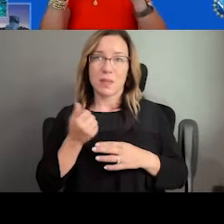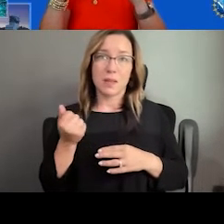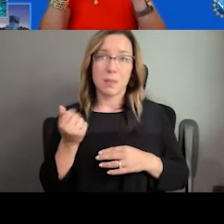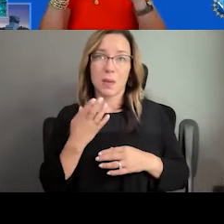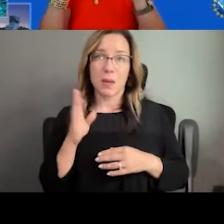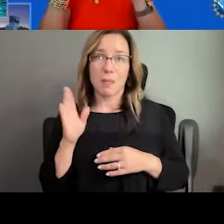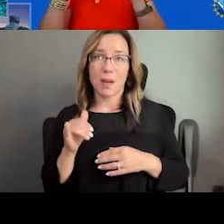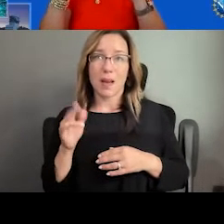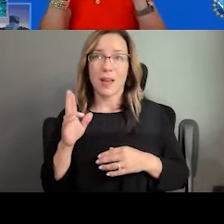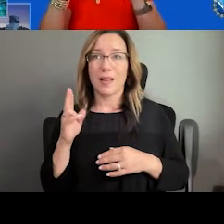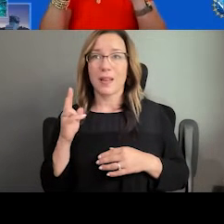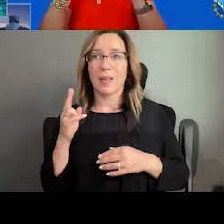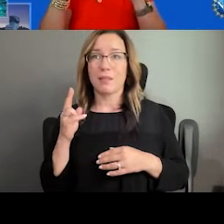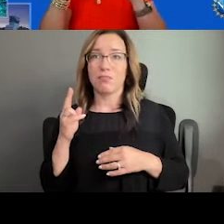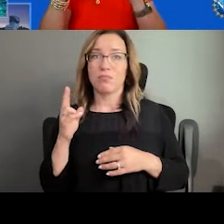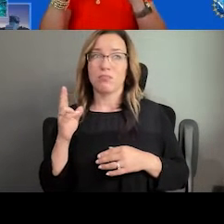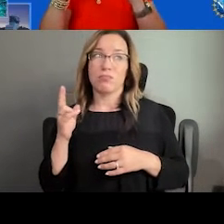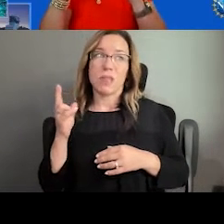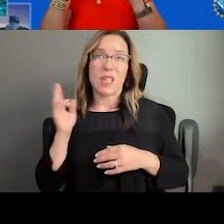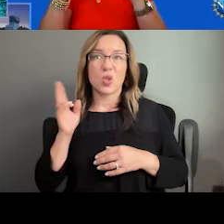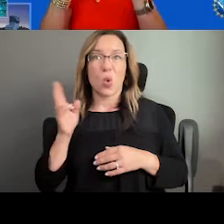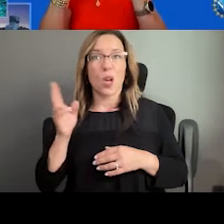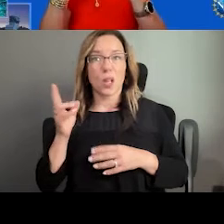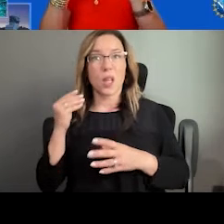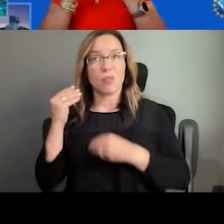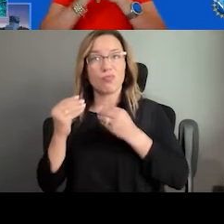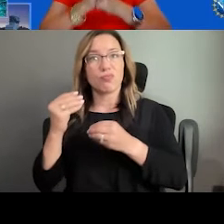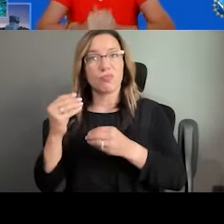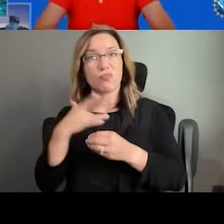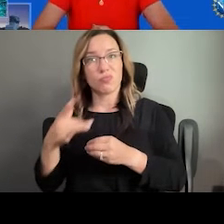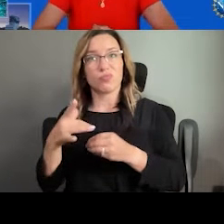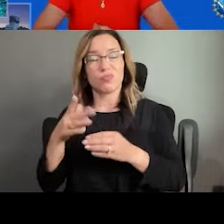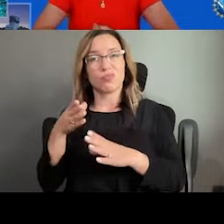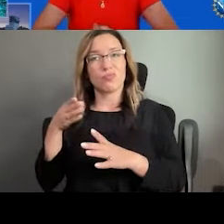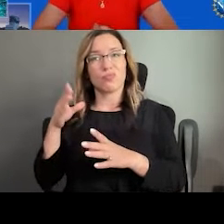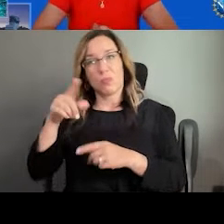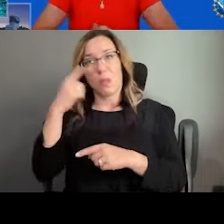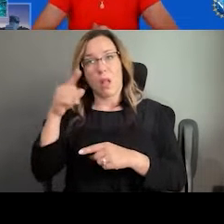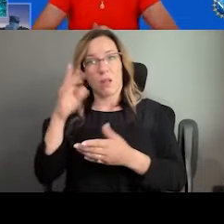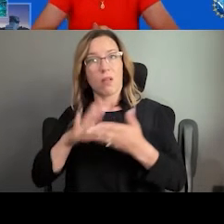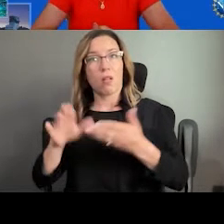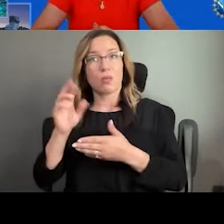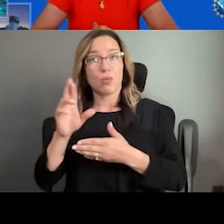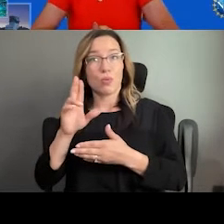a historically black college or university. That's an example of organizational eligibility.